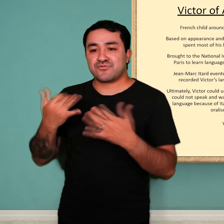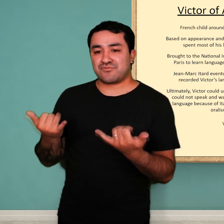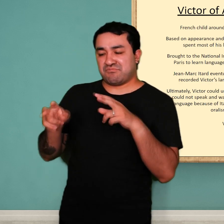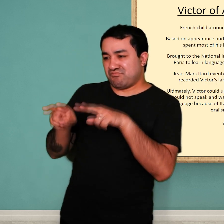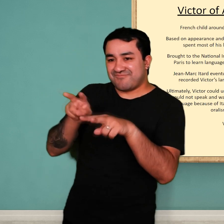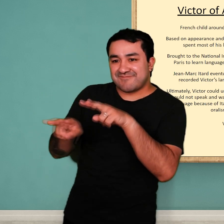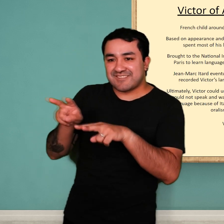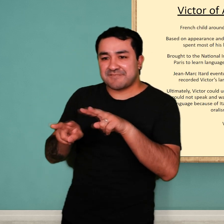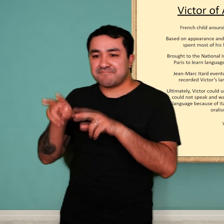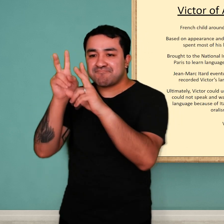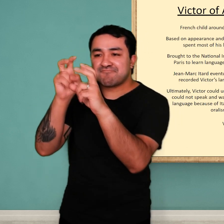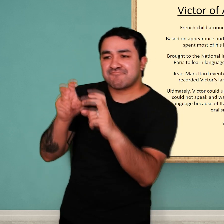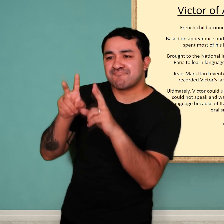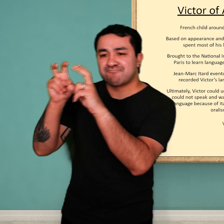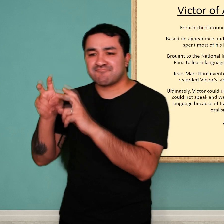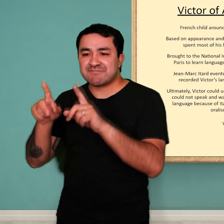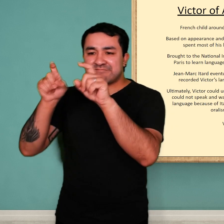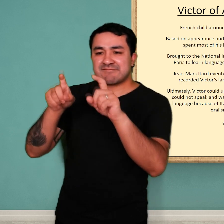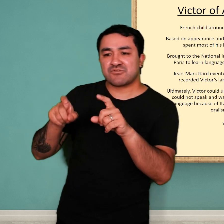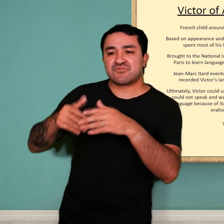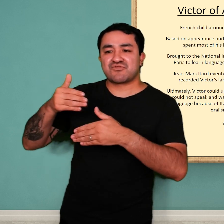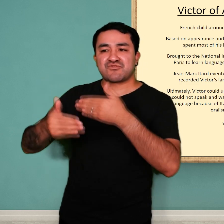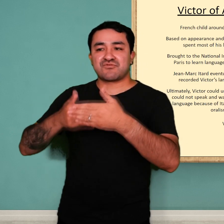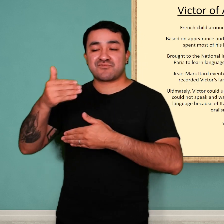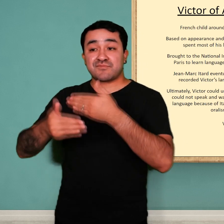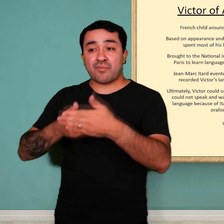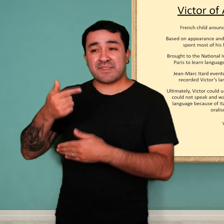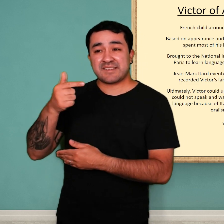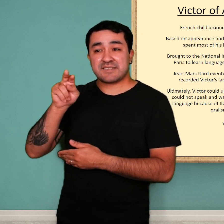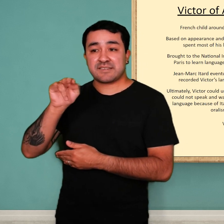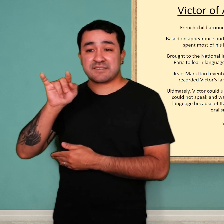In the end, Genie typically spoke in short utterances and inconsistently used